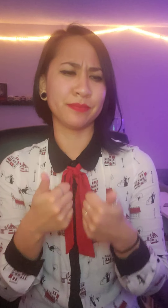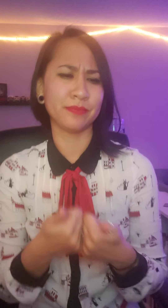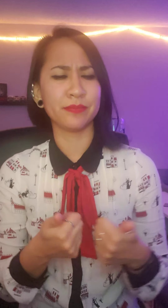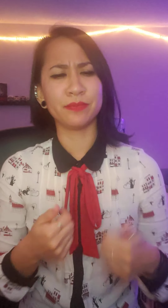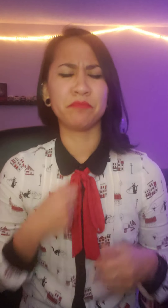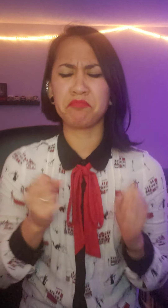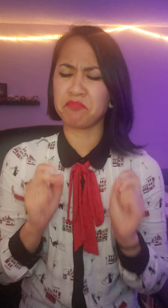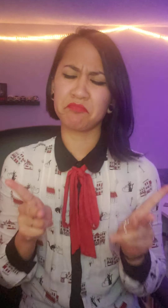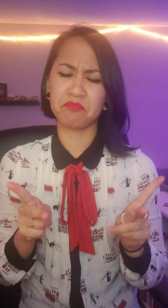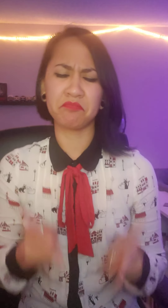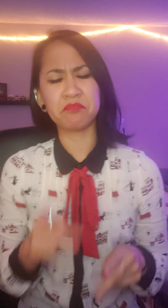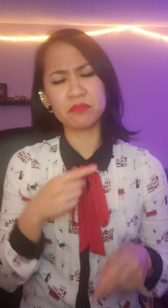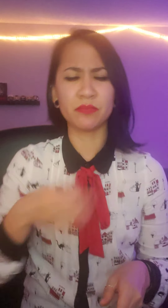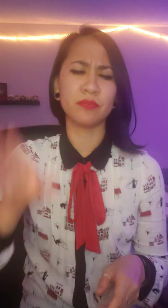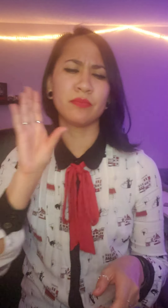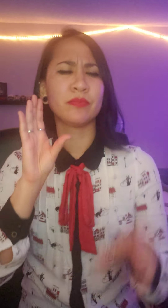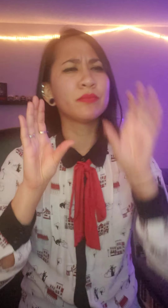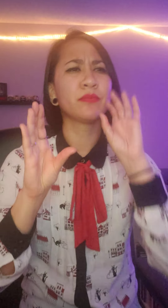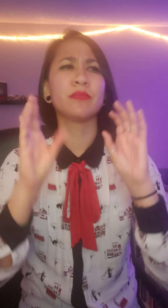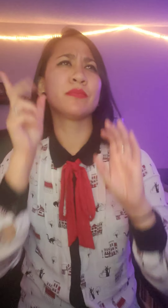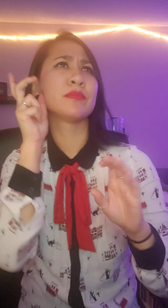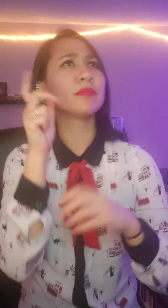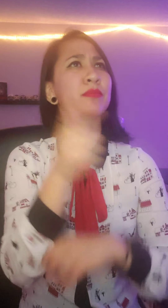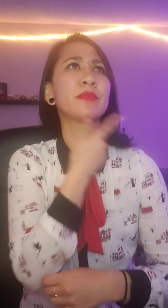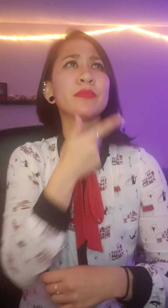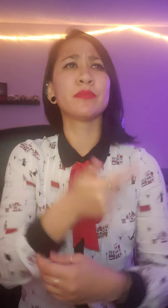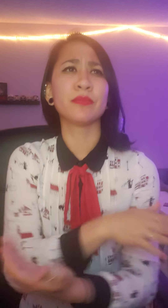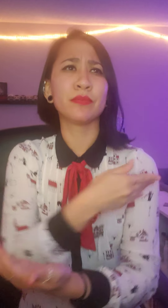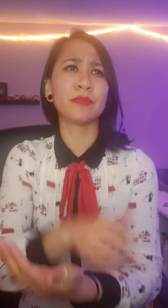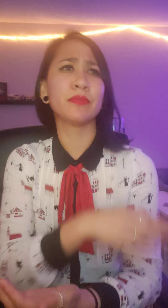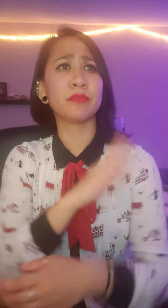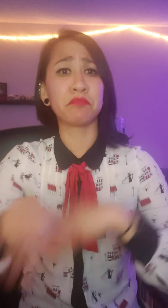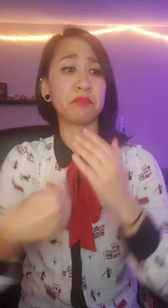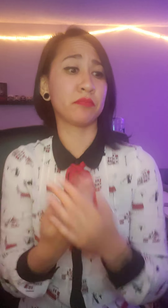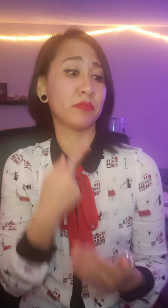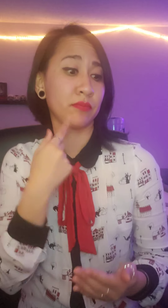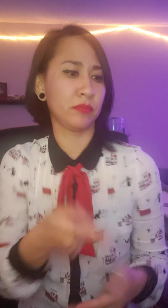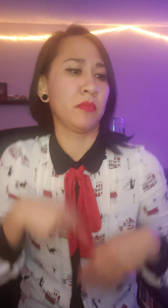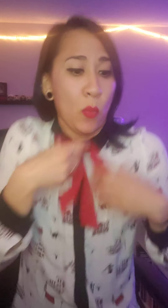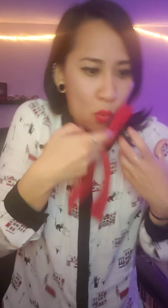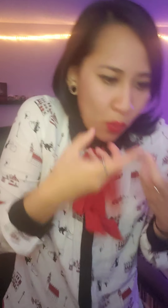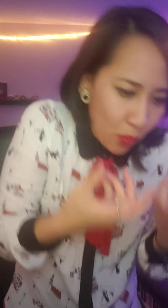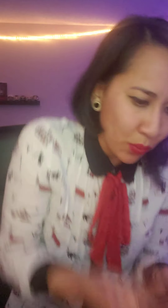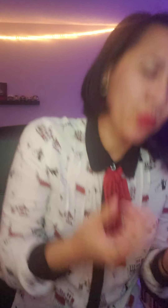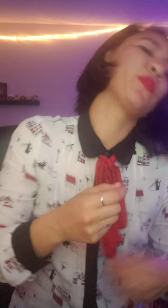I'm alright, finish 40s while I'm listening to t.A.T.u "All The Things She Said," and now I'm puking in the bathroom